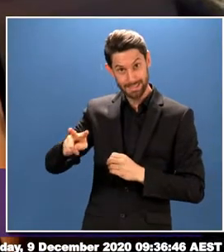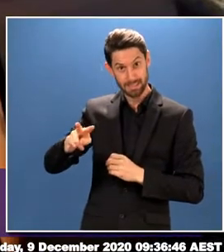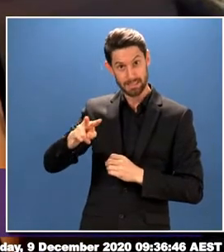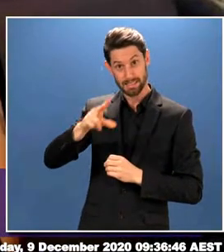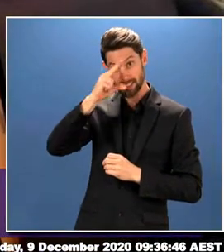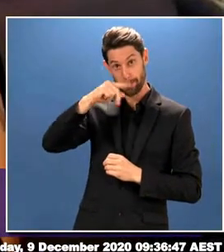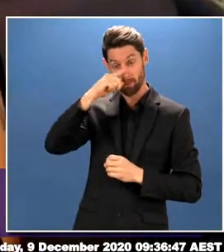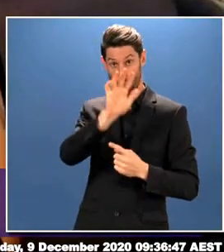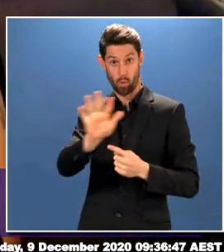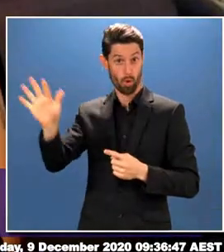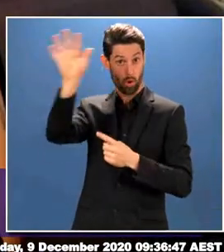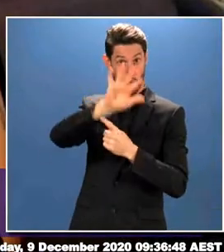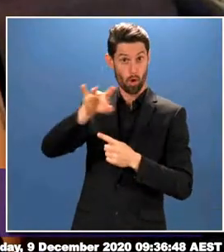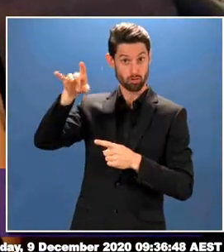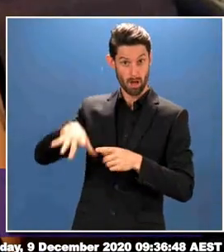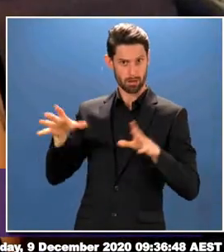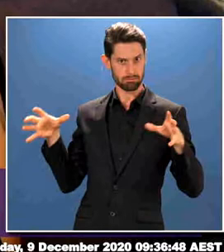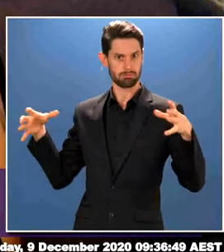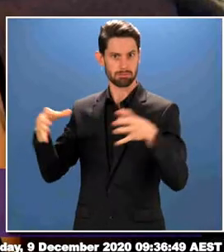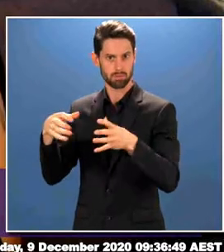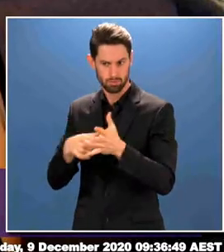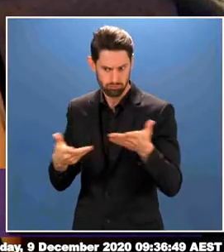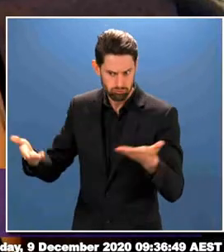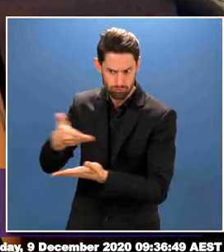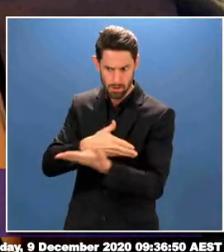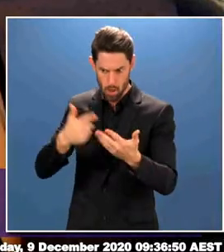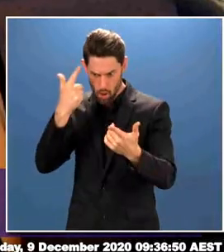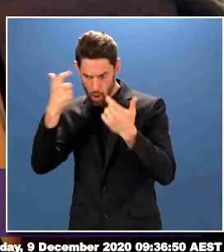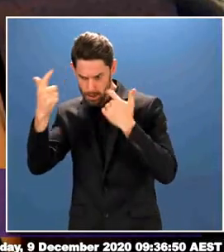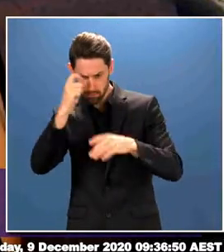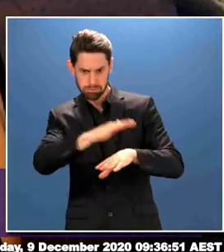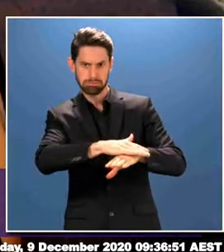Australia, over a course of 8 months from January to September.